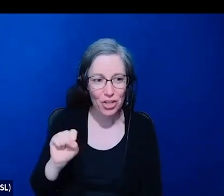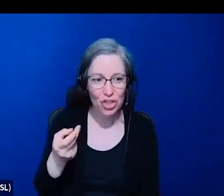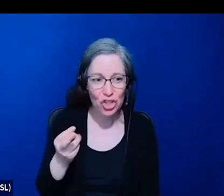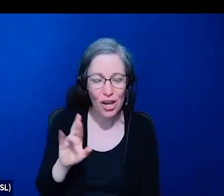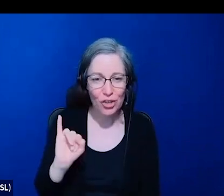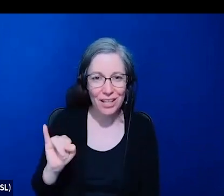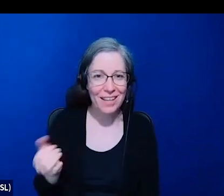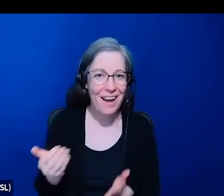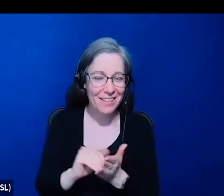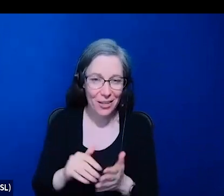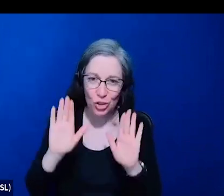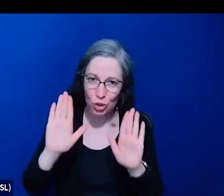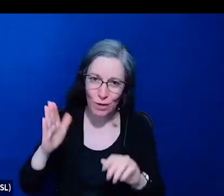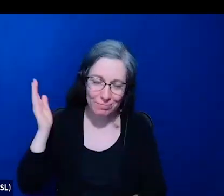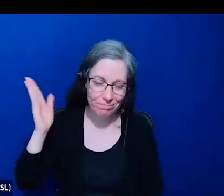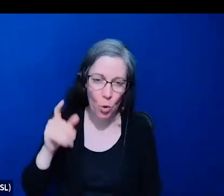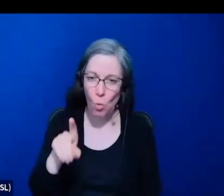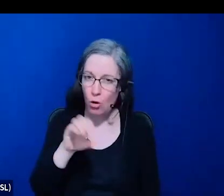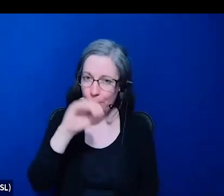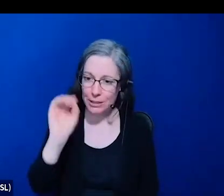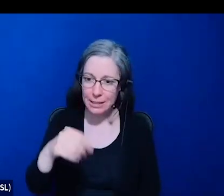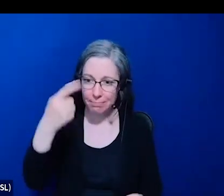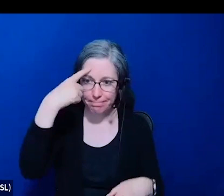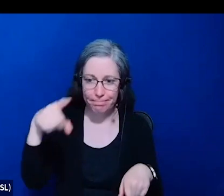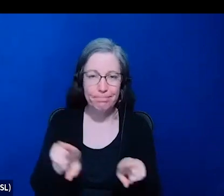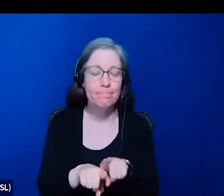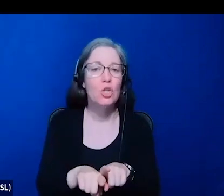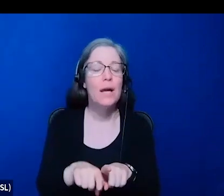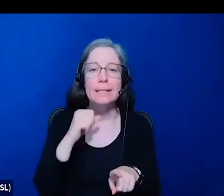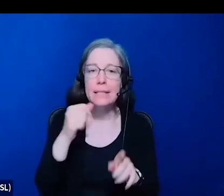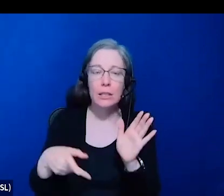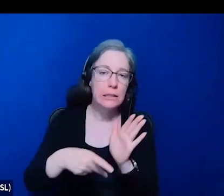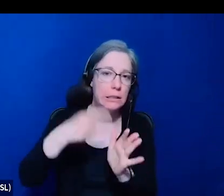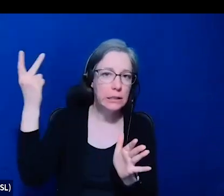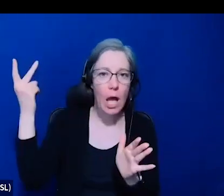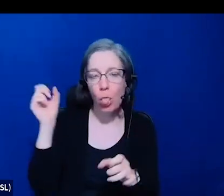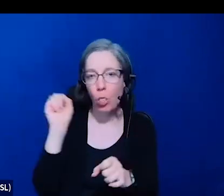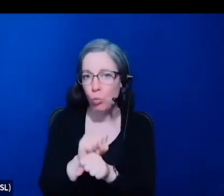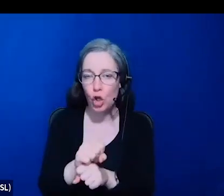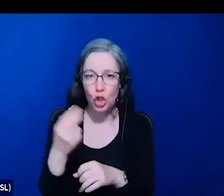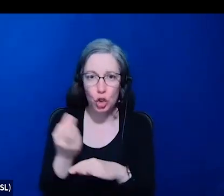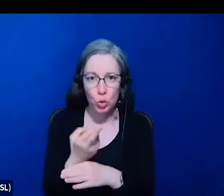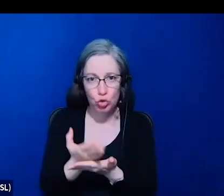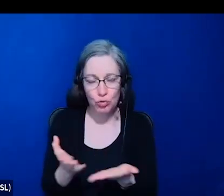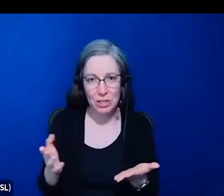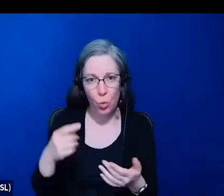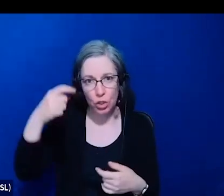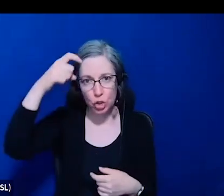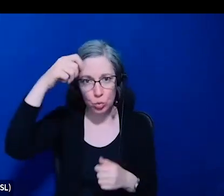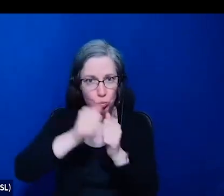I 100% agree with your point of not doubling the work and using resources wisely. How would you recommend we coordinate, on a daily basis,